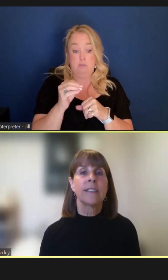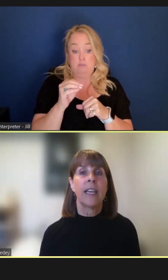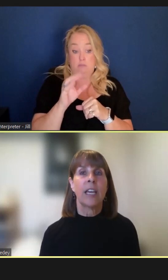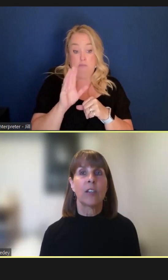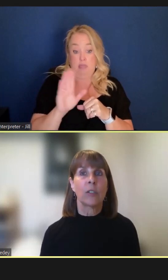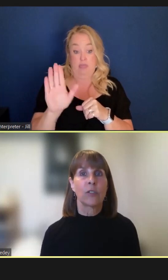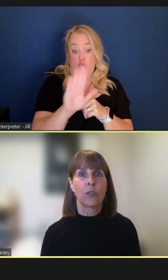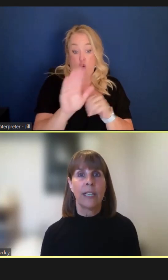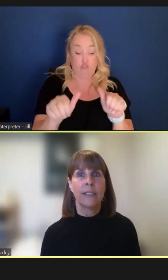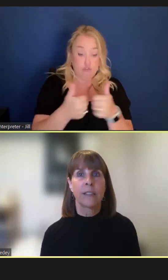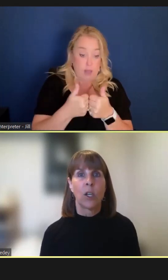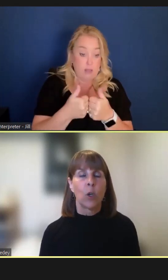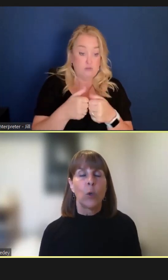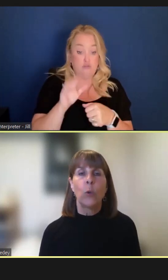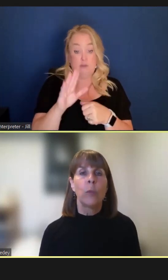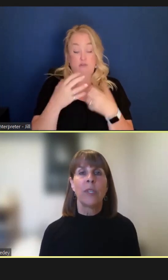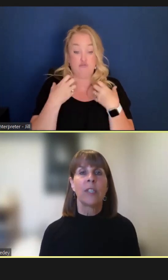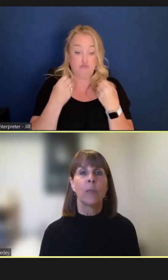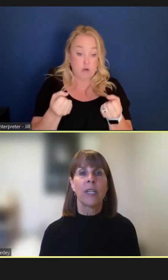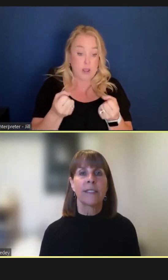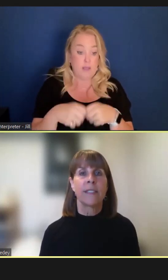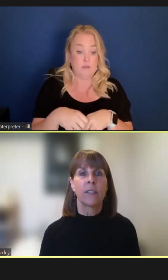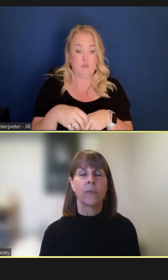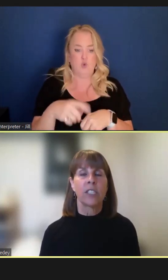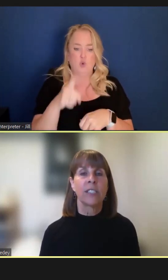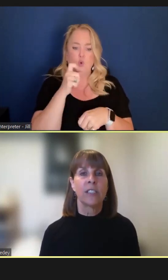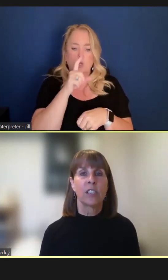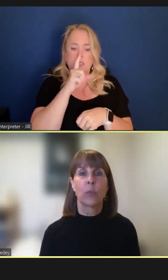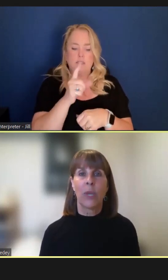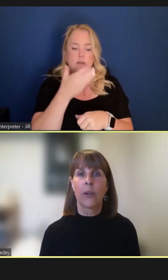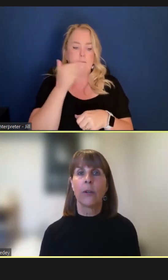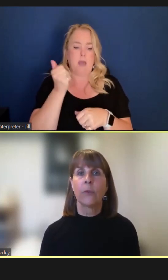and their their strengths who would be the best interventionist to pair with